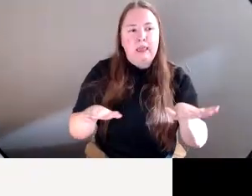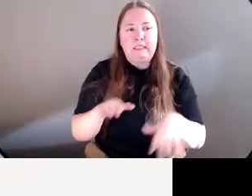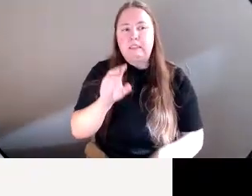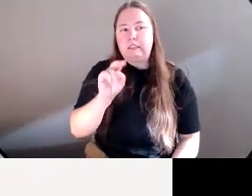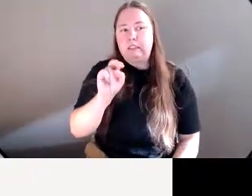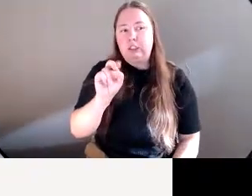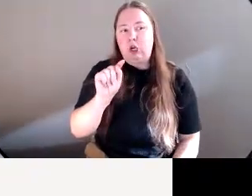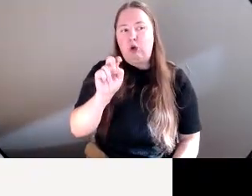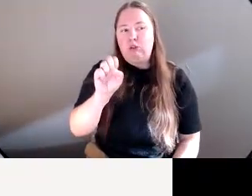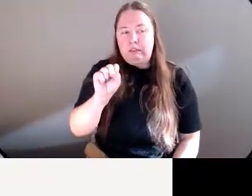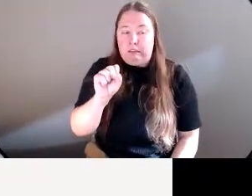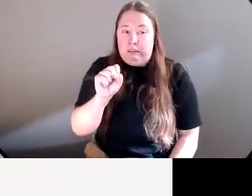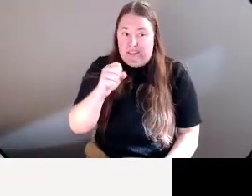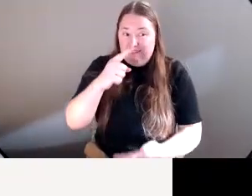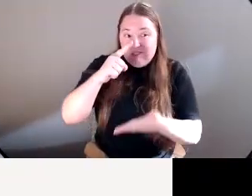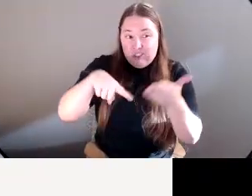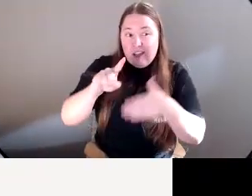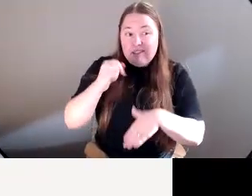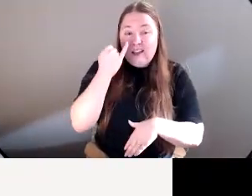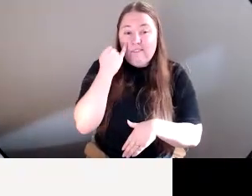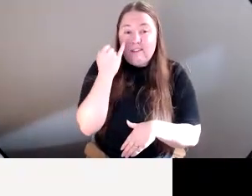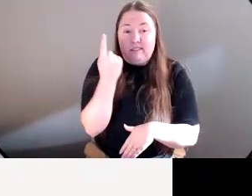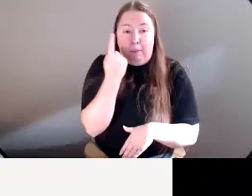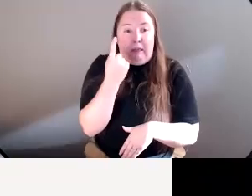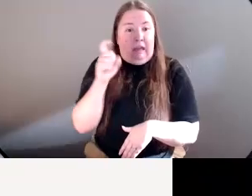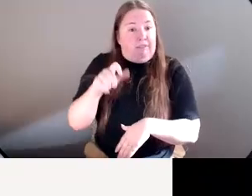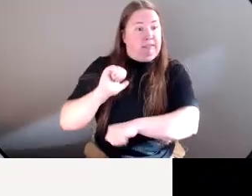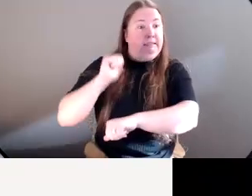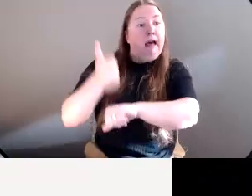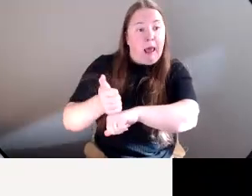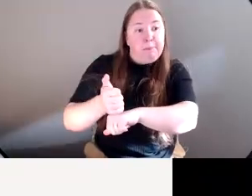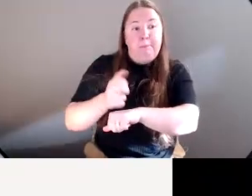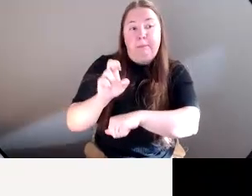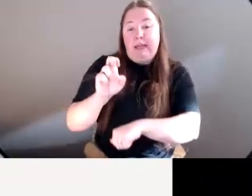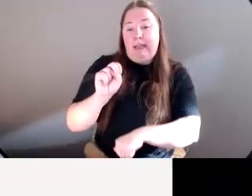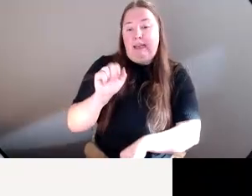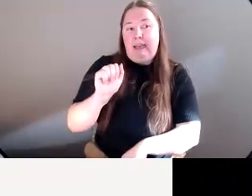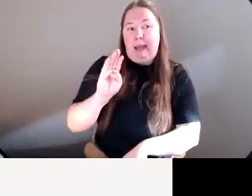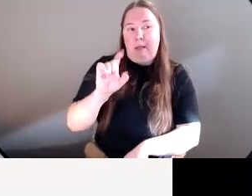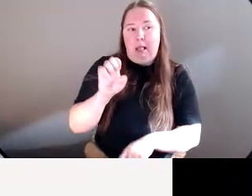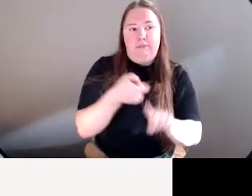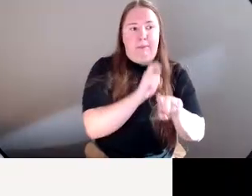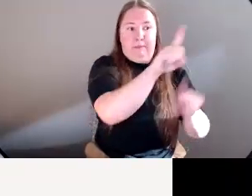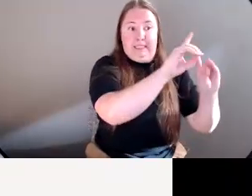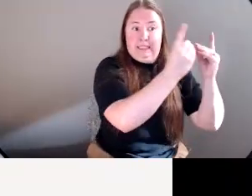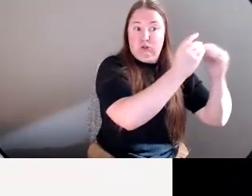to check to see if it's something that has to be enabled at the account level or if it's at the course level, or